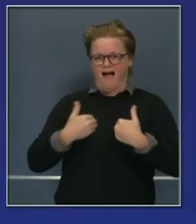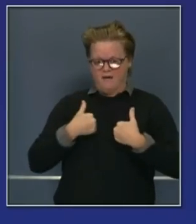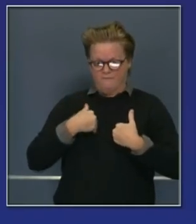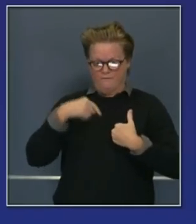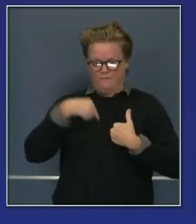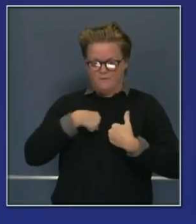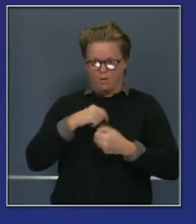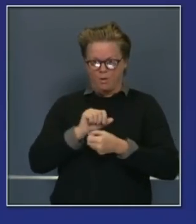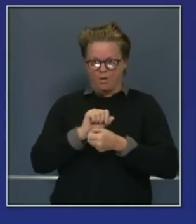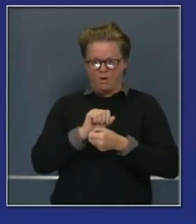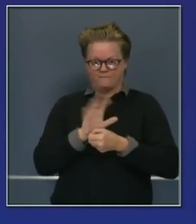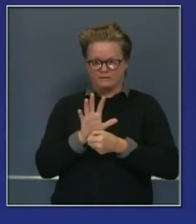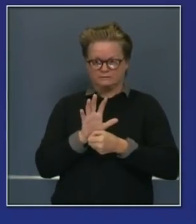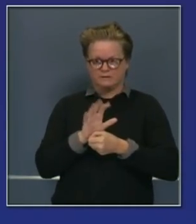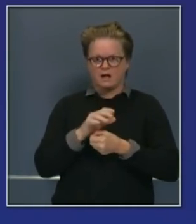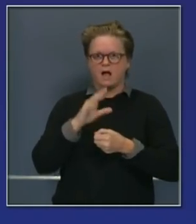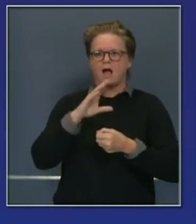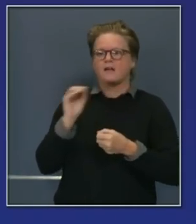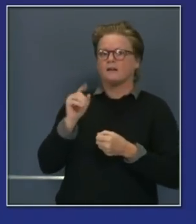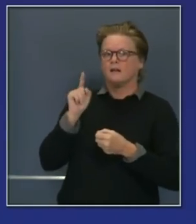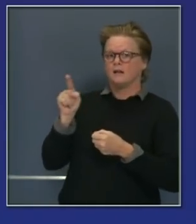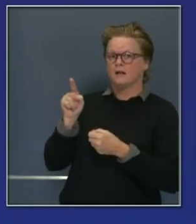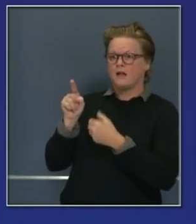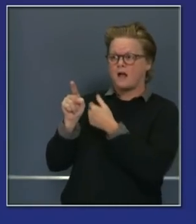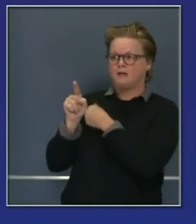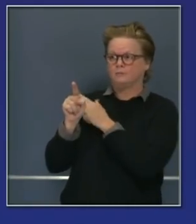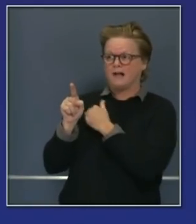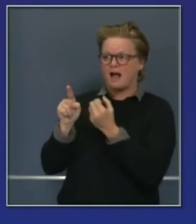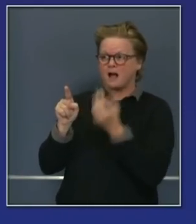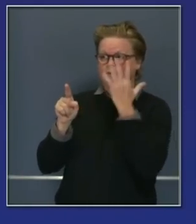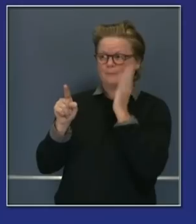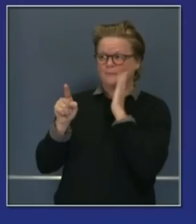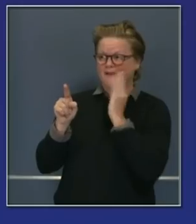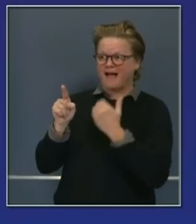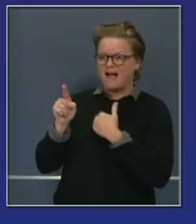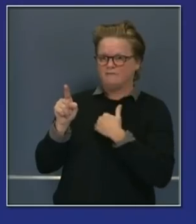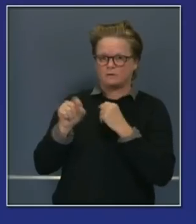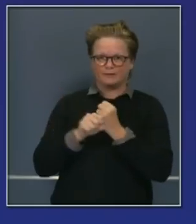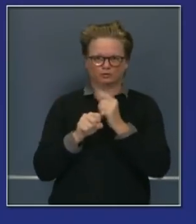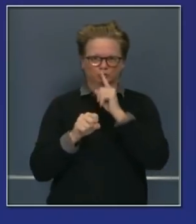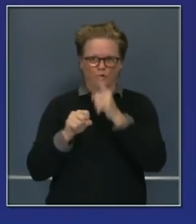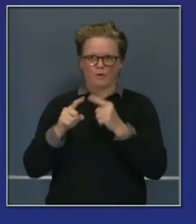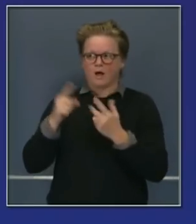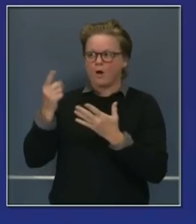NUMBER IS POSITIVITY. WE CAN RUN WITH HEADLINES AS IT RELATES TO NEW CASES THAT HAVE ENTERED IN OUR HEALTHCARE